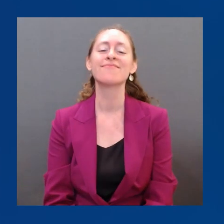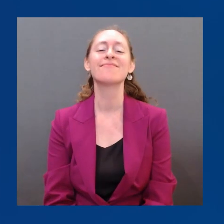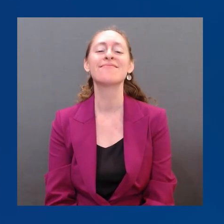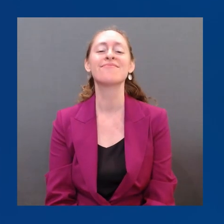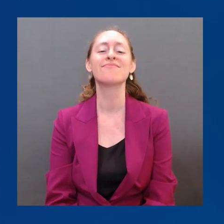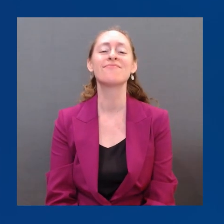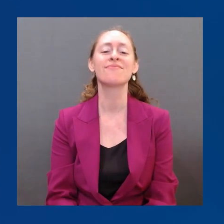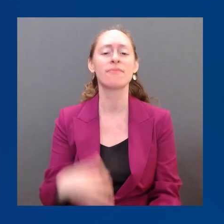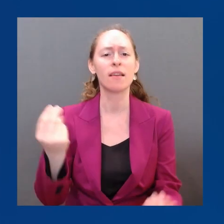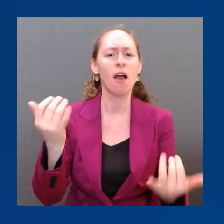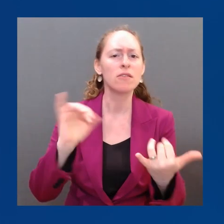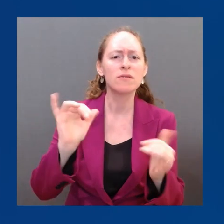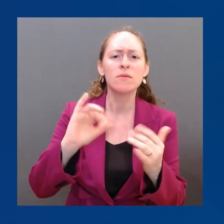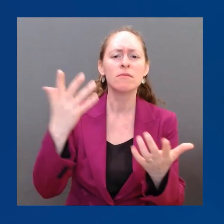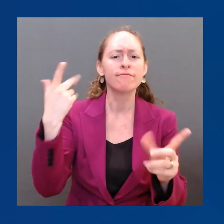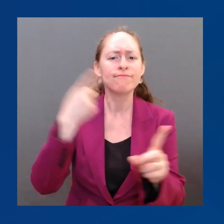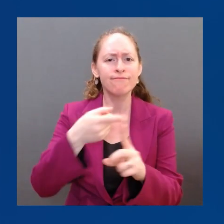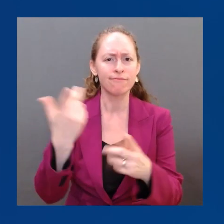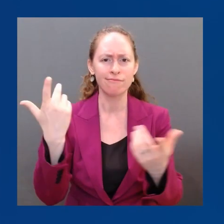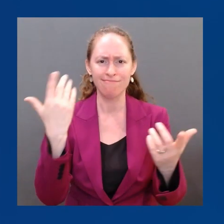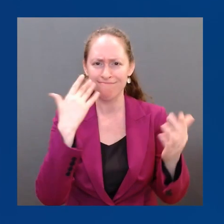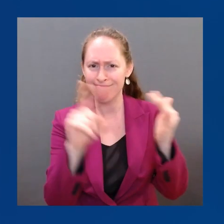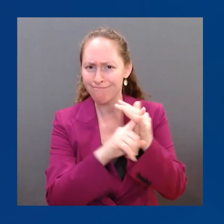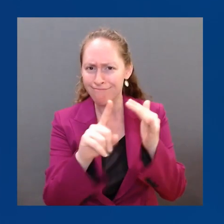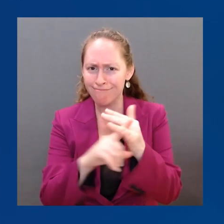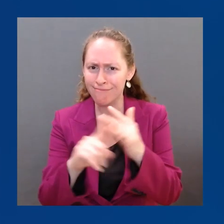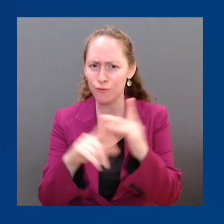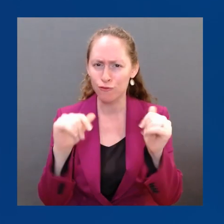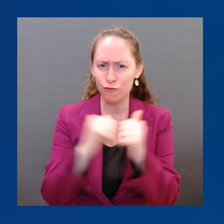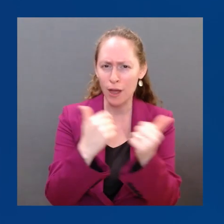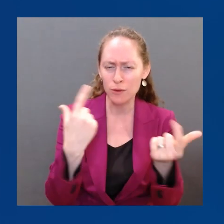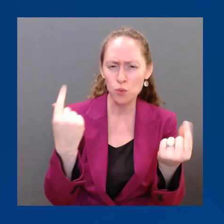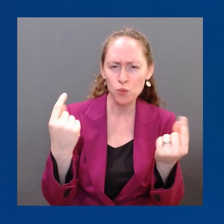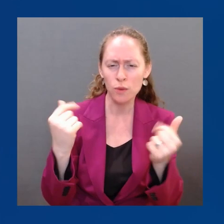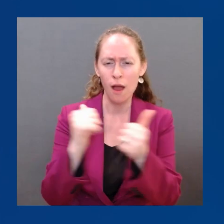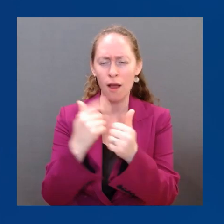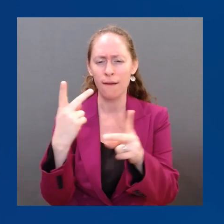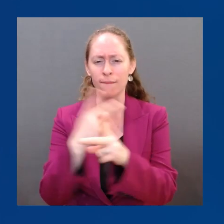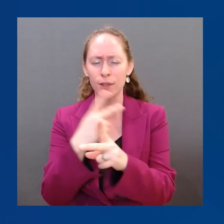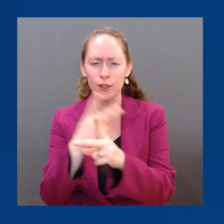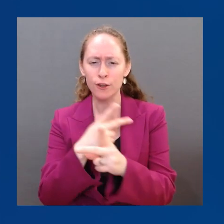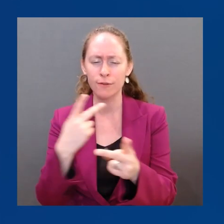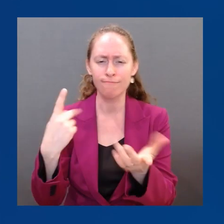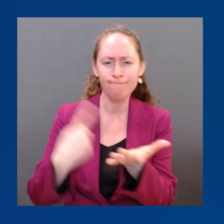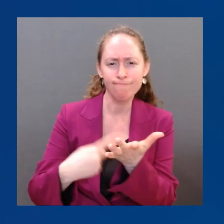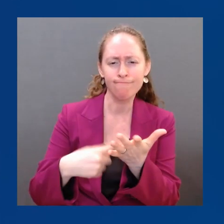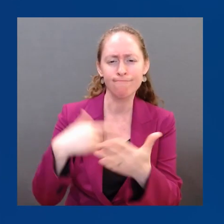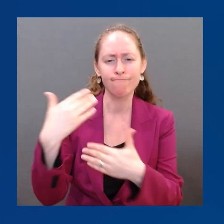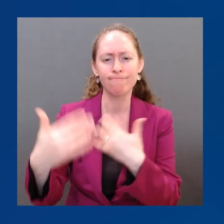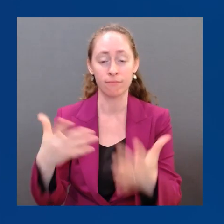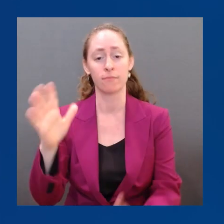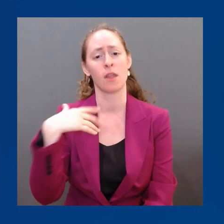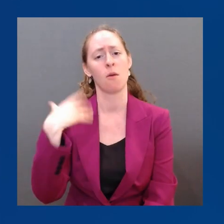So if we take a step back and begin with where we are as a country, we have more than 200 million Americans vaccinated,